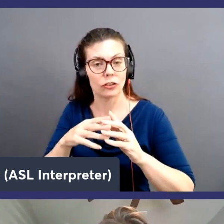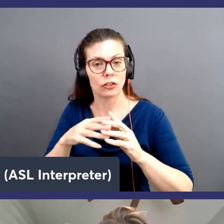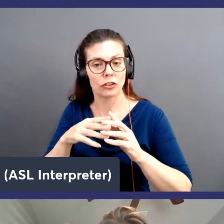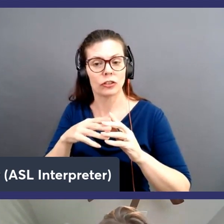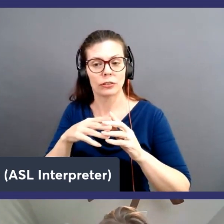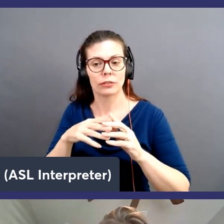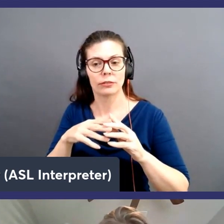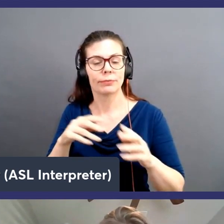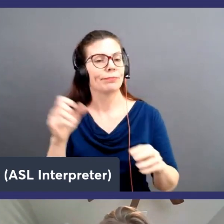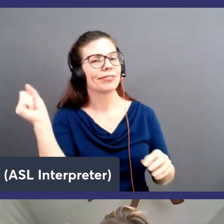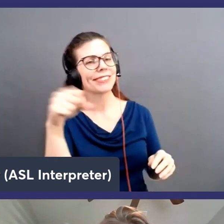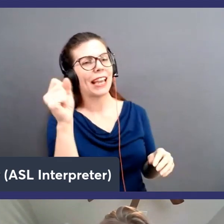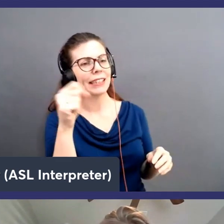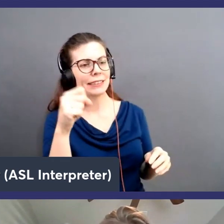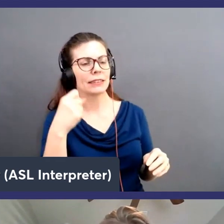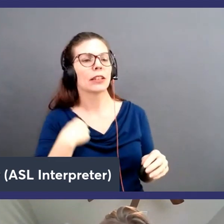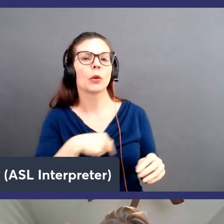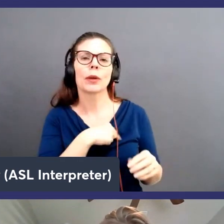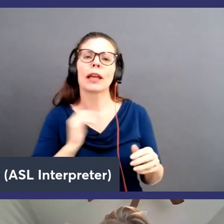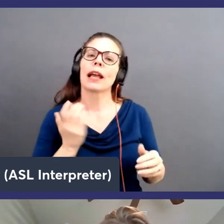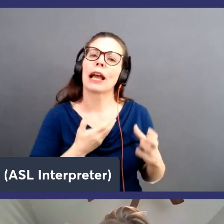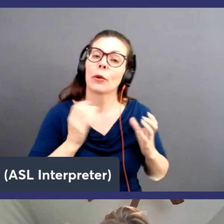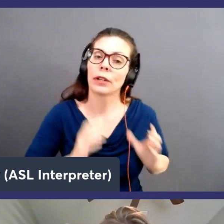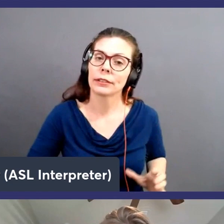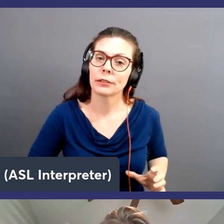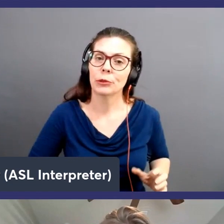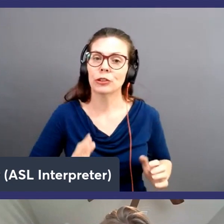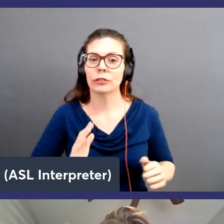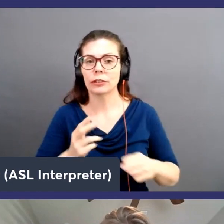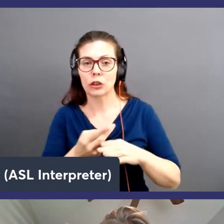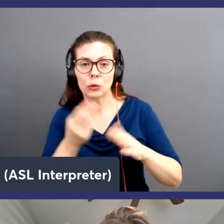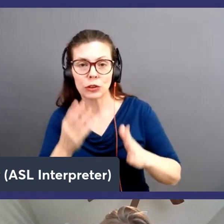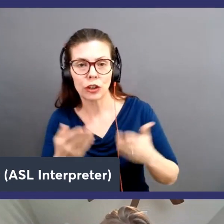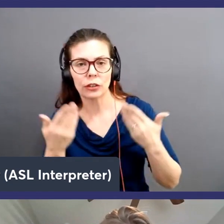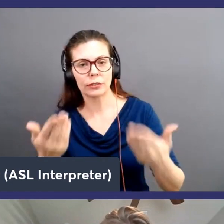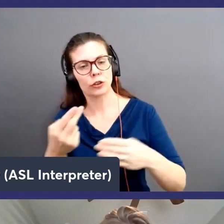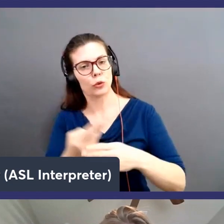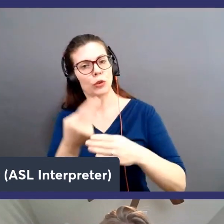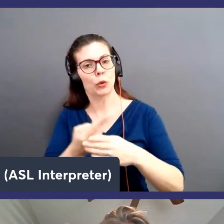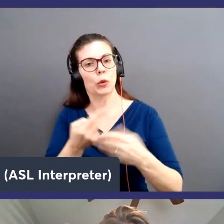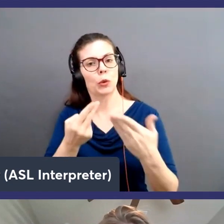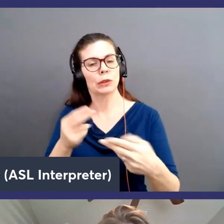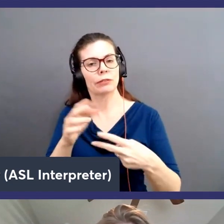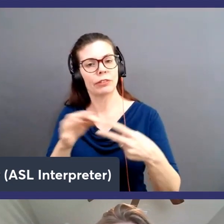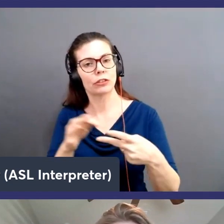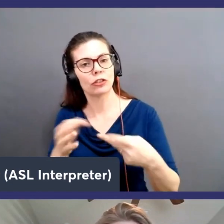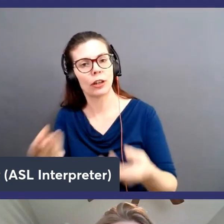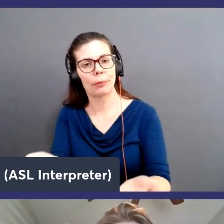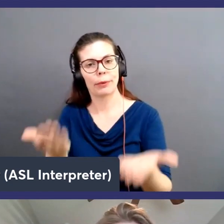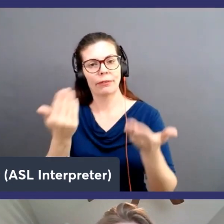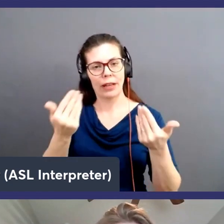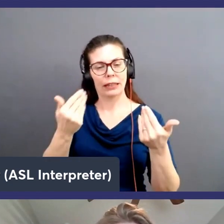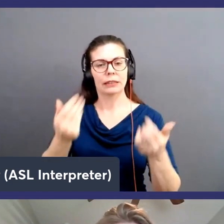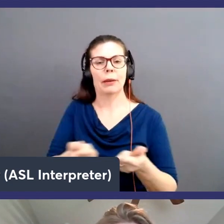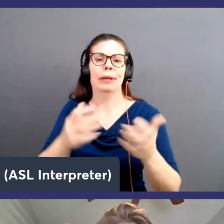Yeah, we would like our customers and our users to use this feature and provide us with as much feedback as you can.